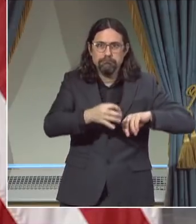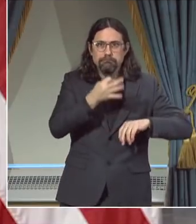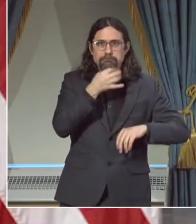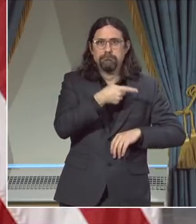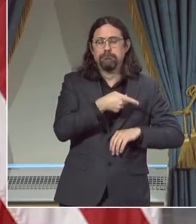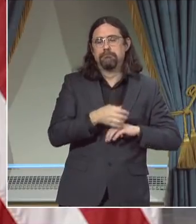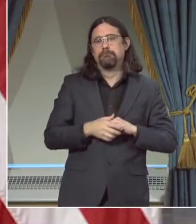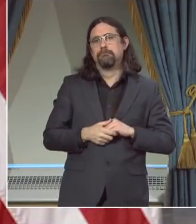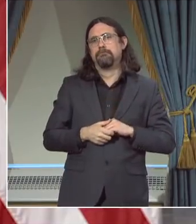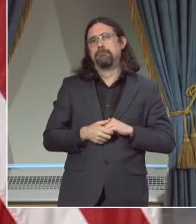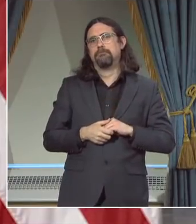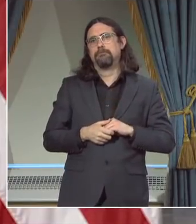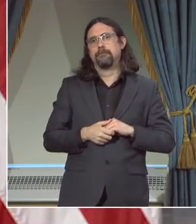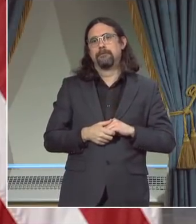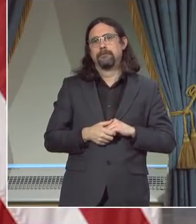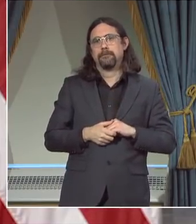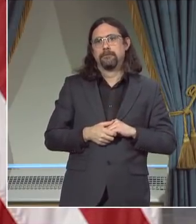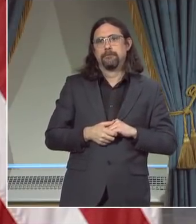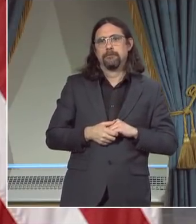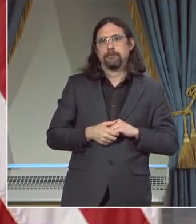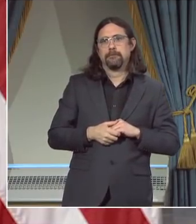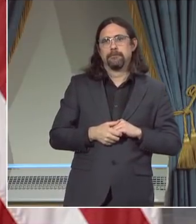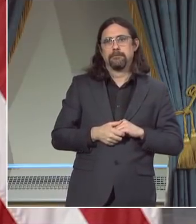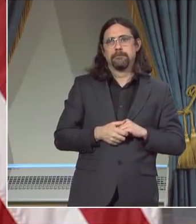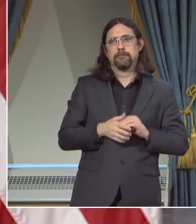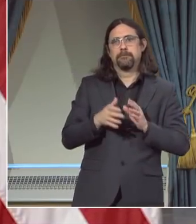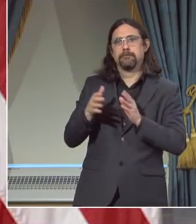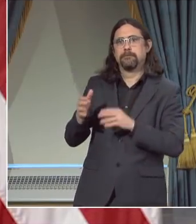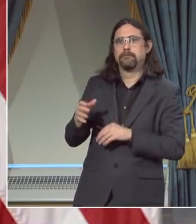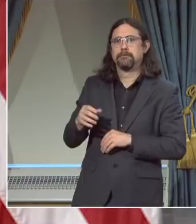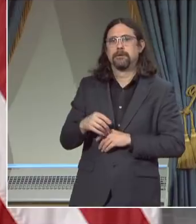A RHORIBLE LSSO FOR NYPD AND THE